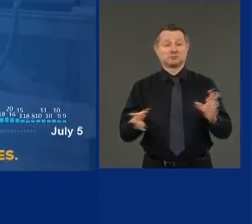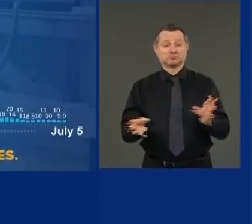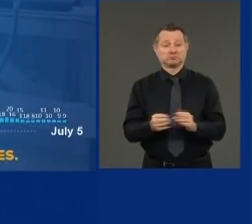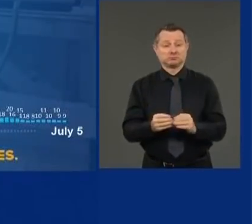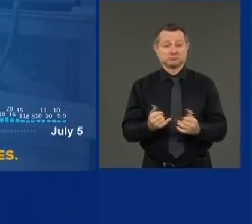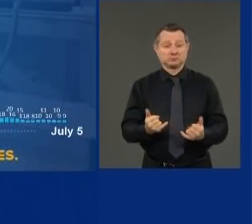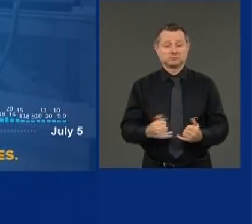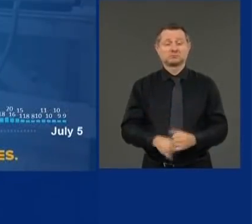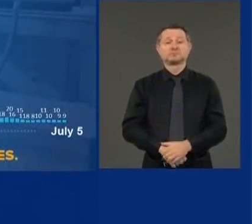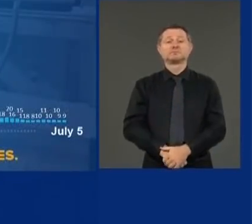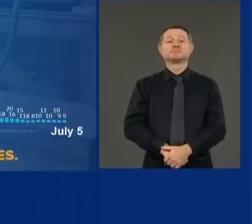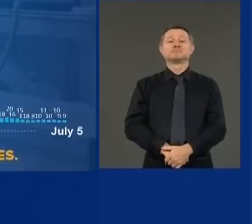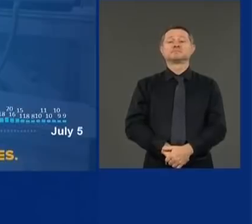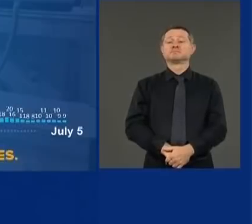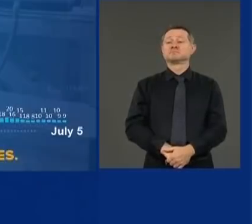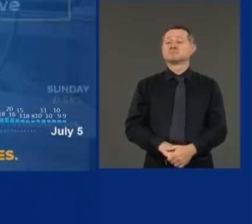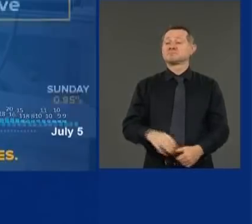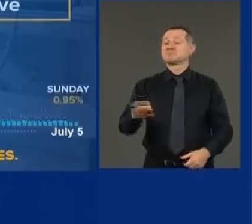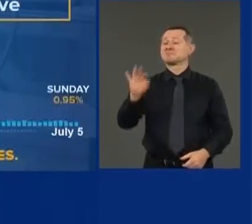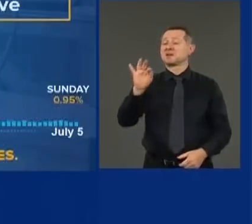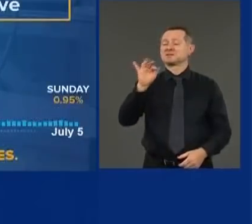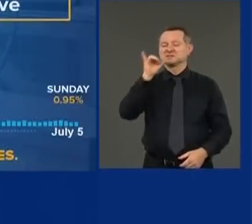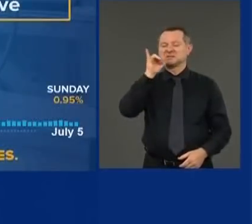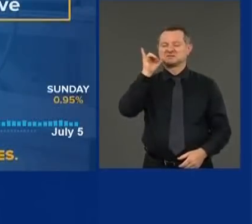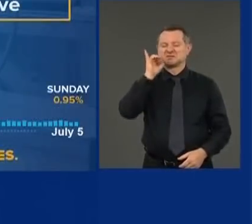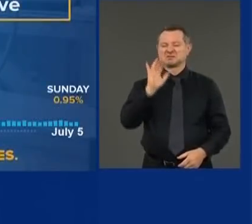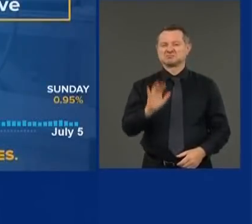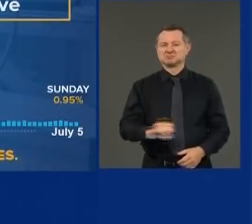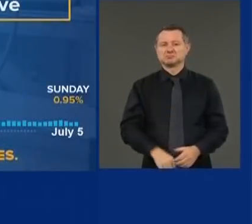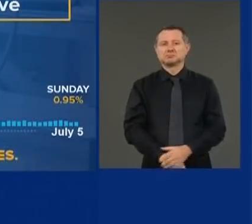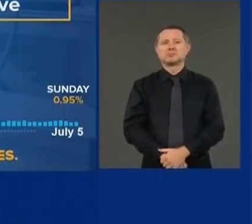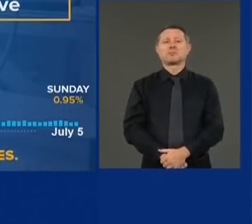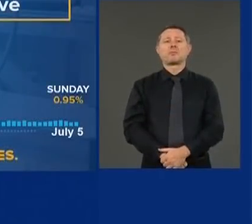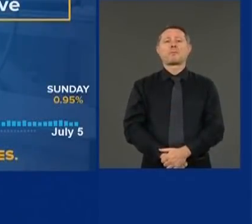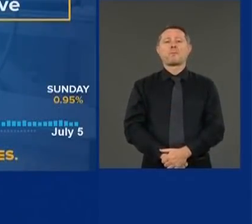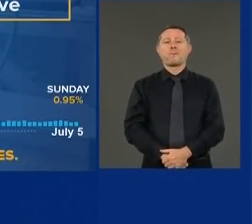NEWS. THE ROLLING AVERAGE FOR NUMBER